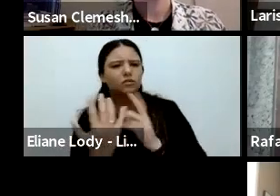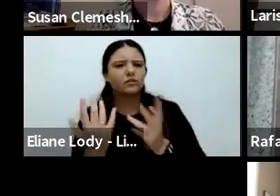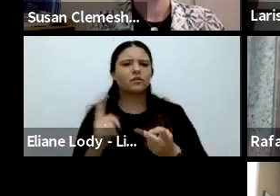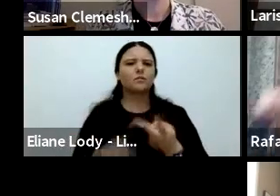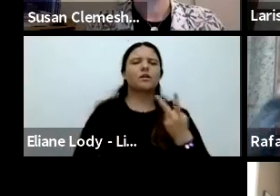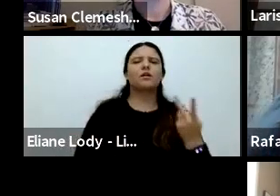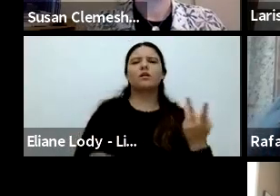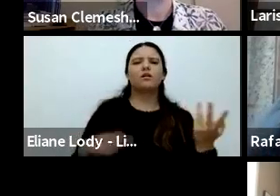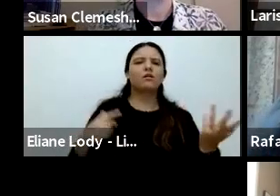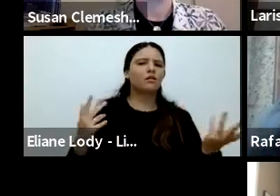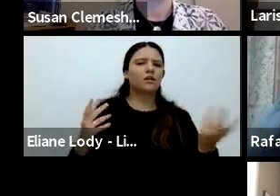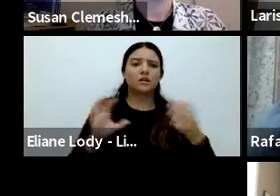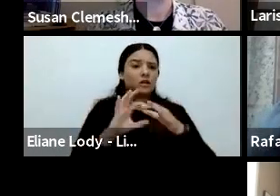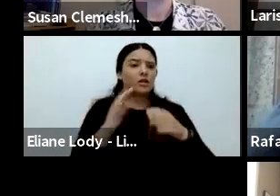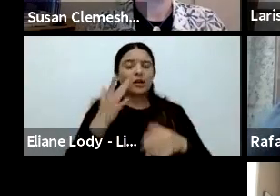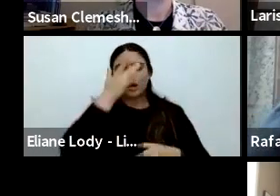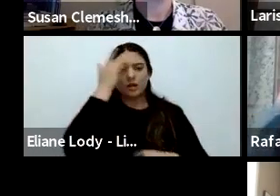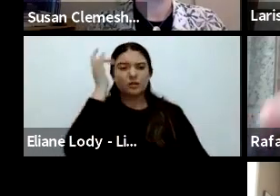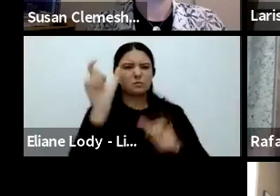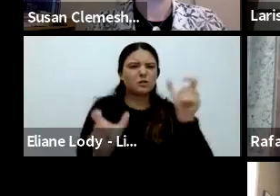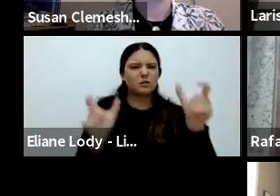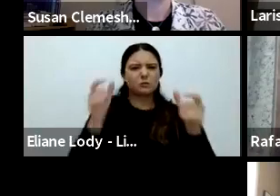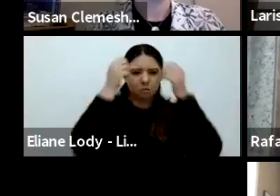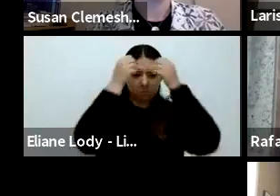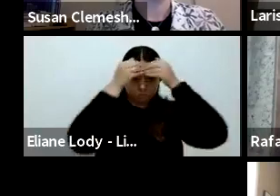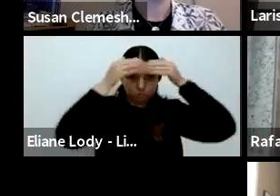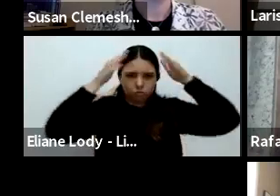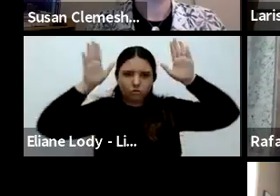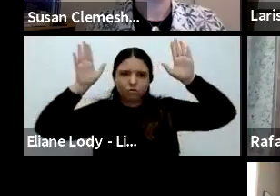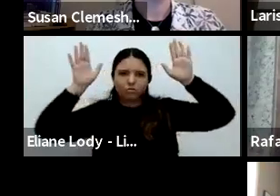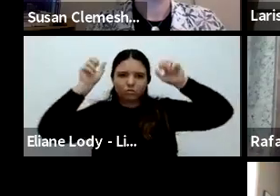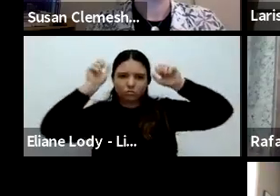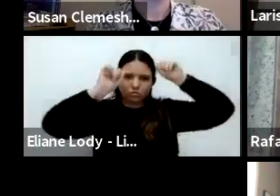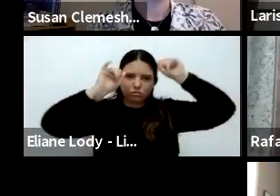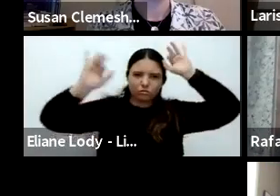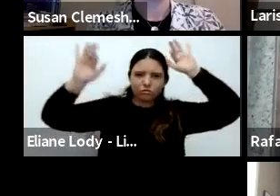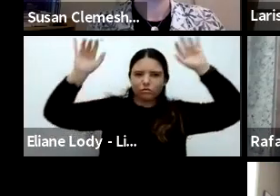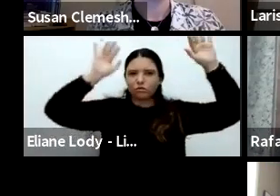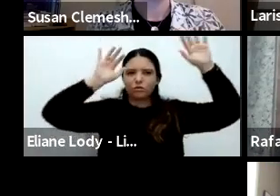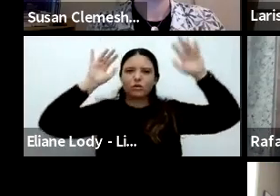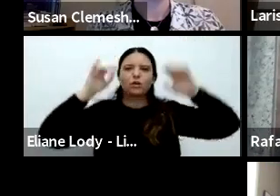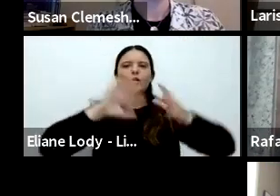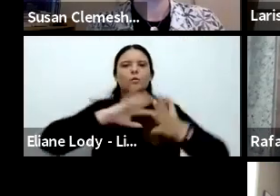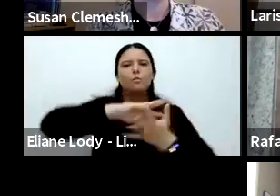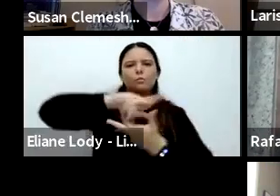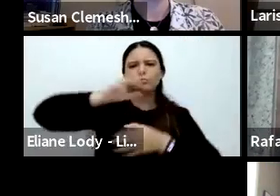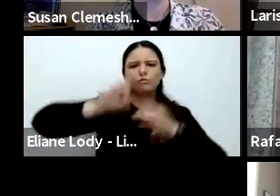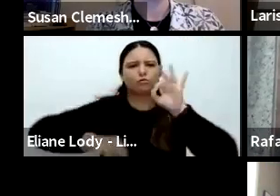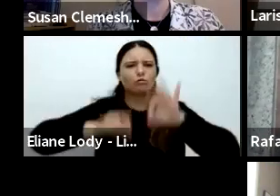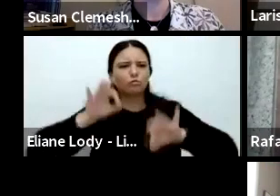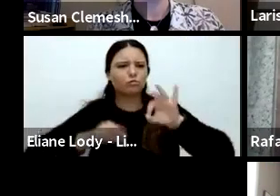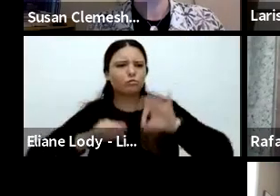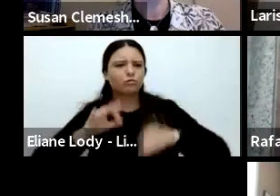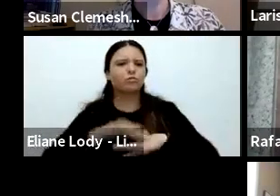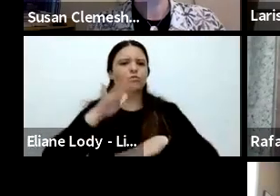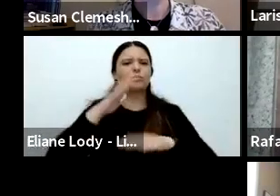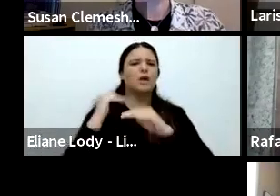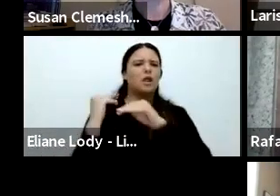learn you know we're going to liberate people. are going to make schools are going to make schools fair and equitable.